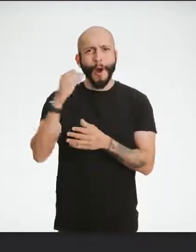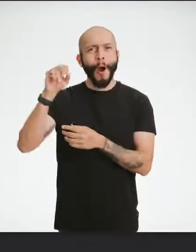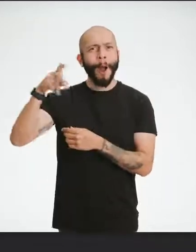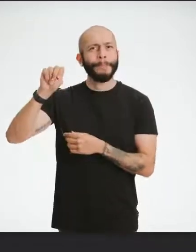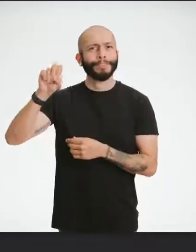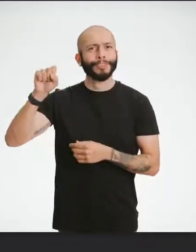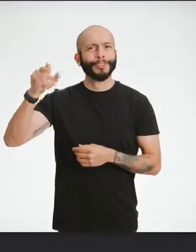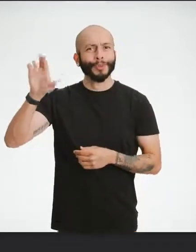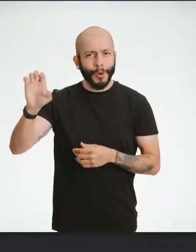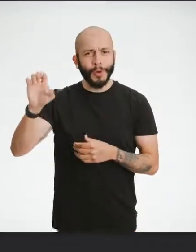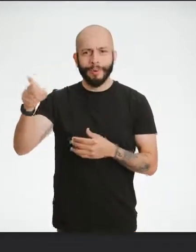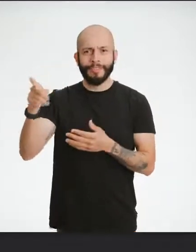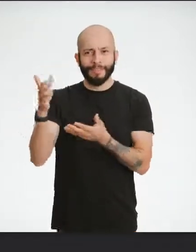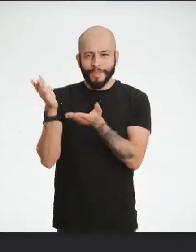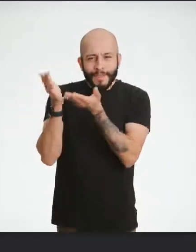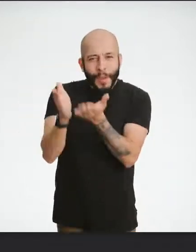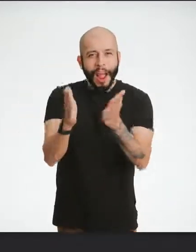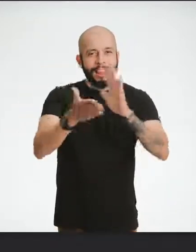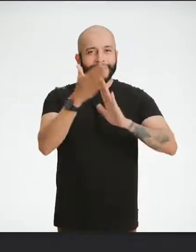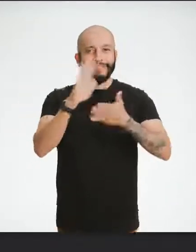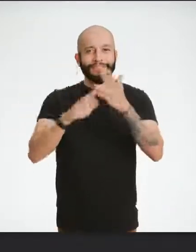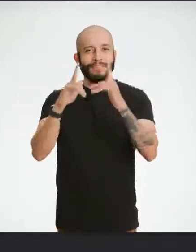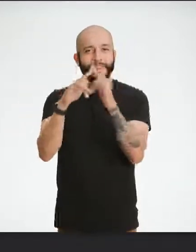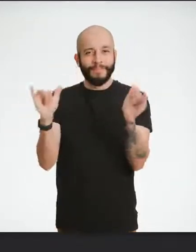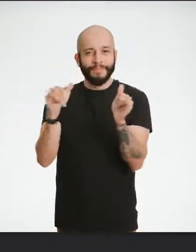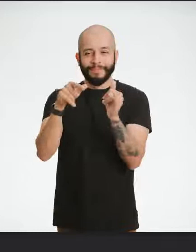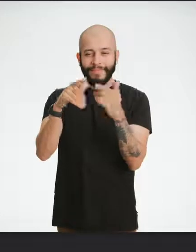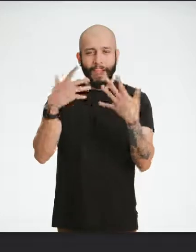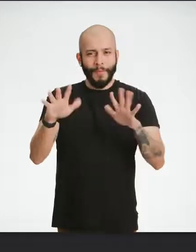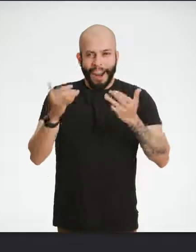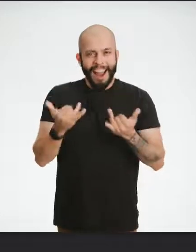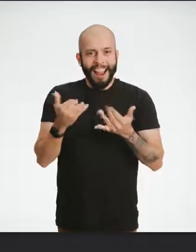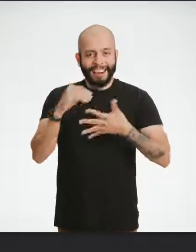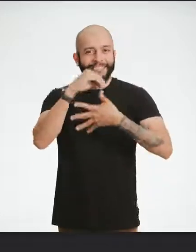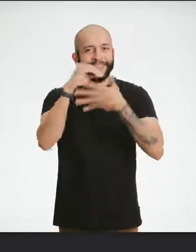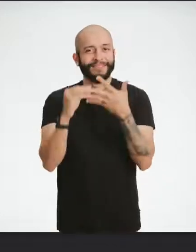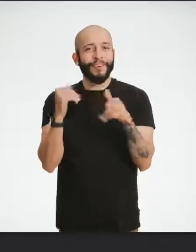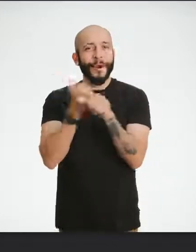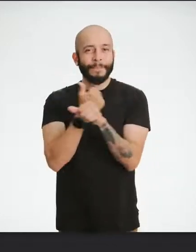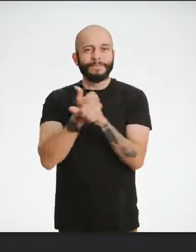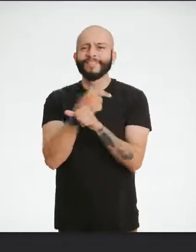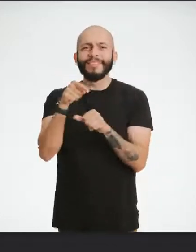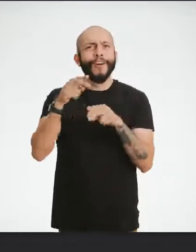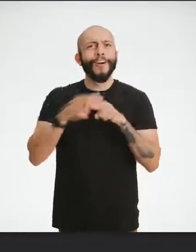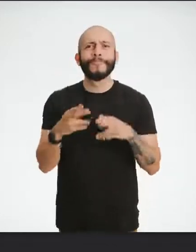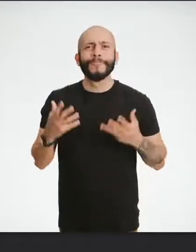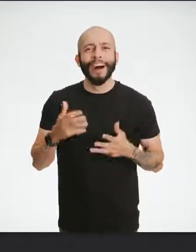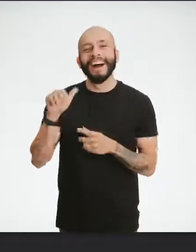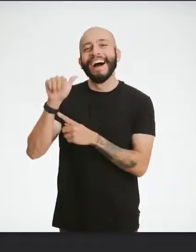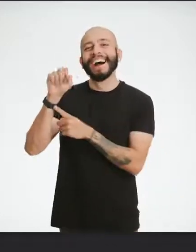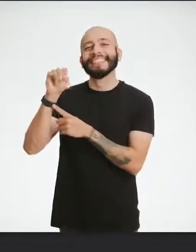This year, there's a new, open-source package that brings concurrency to Swift's rich set of existing sequence algorithms.